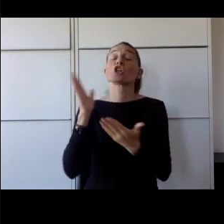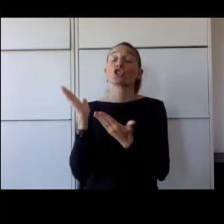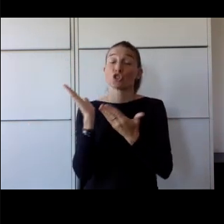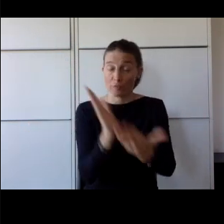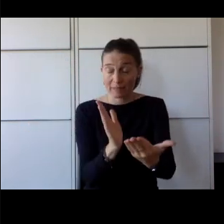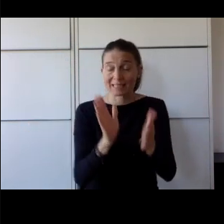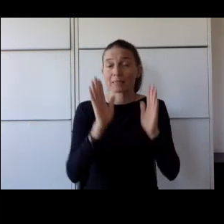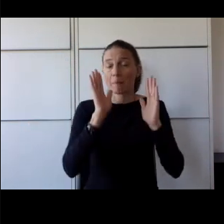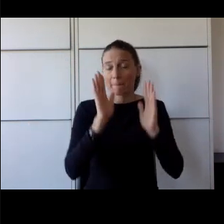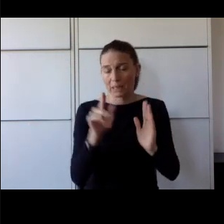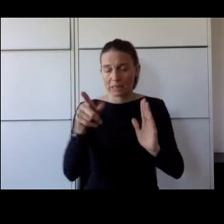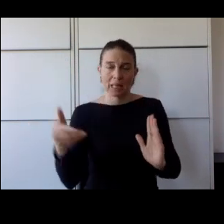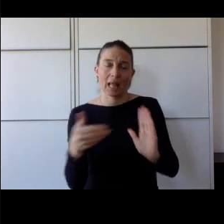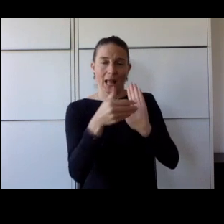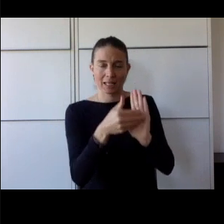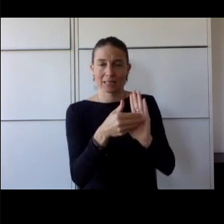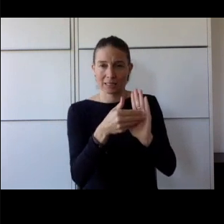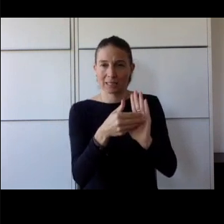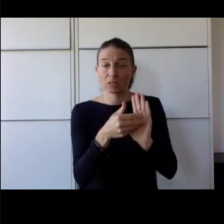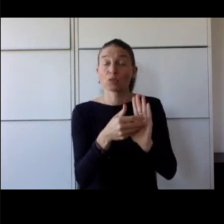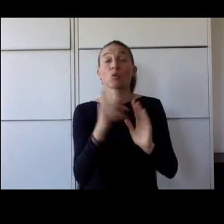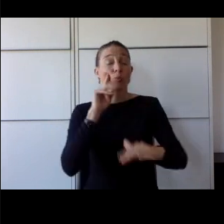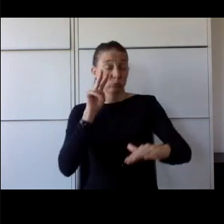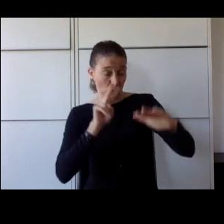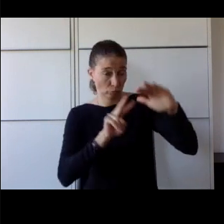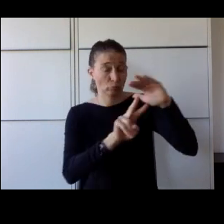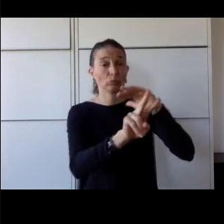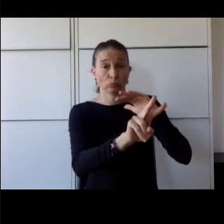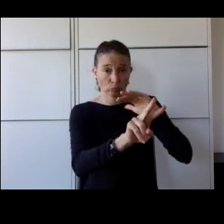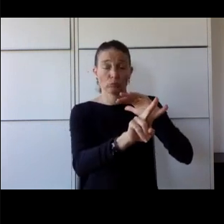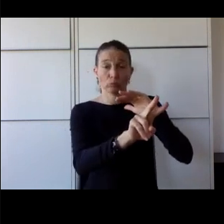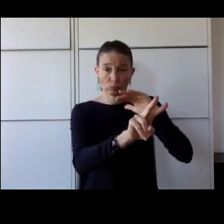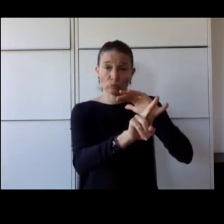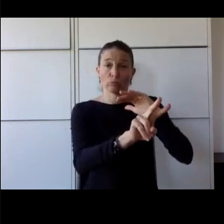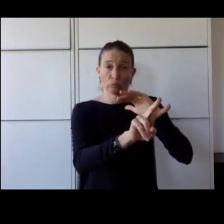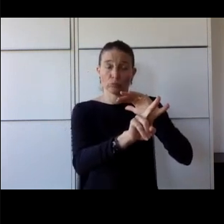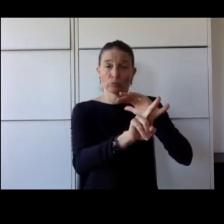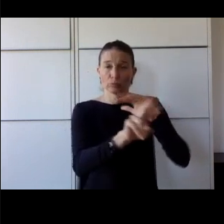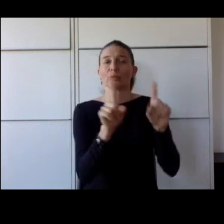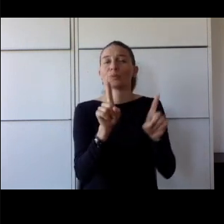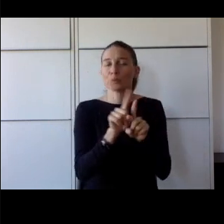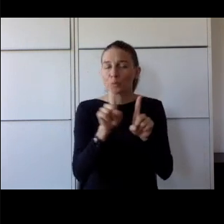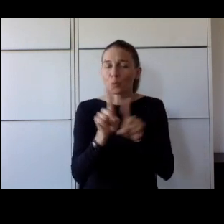It foresee this but what will be done at the national level